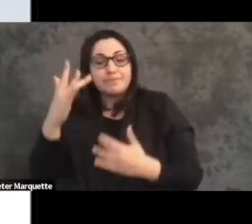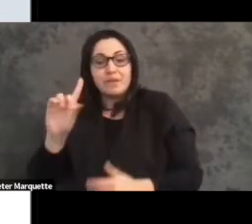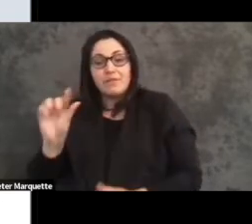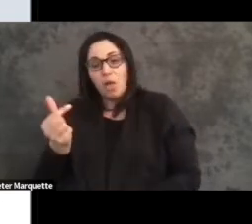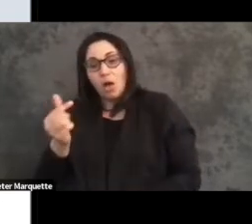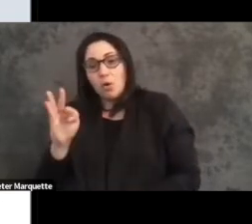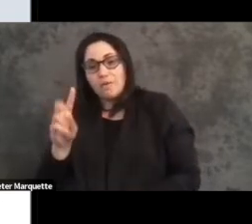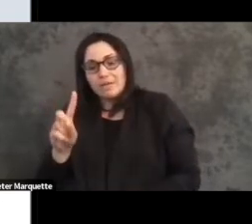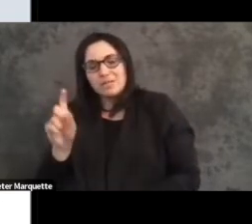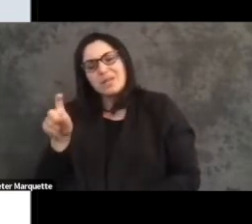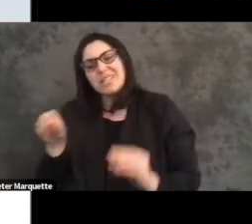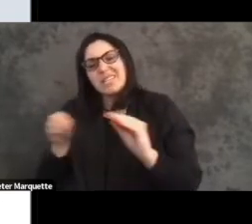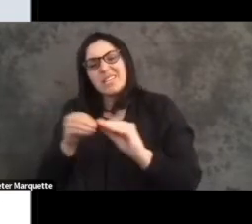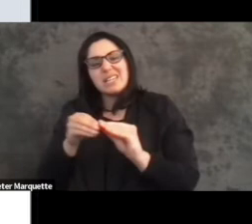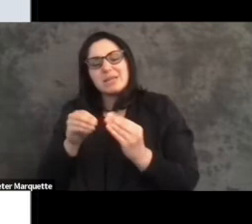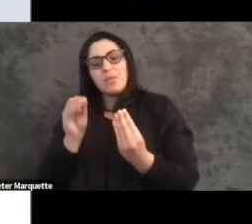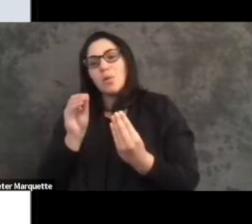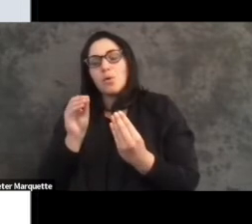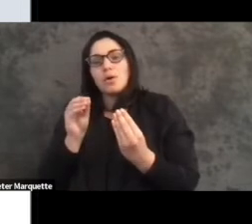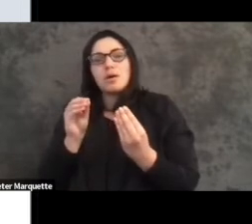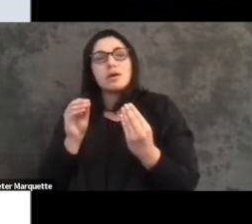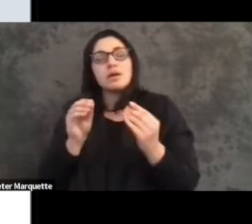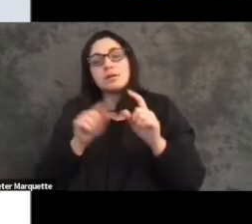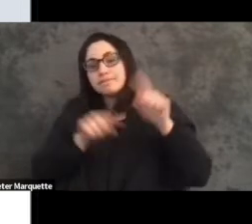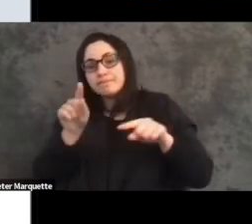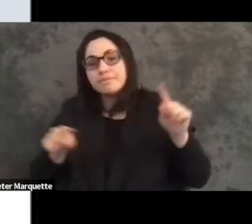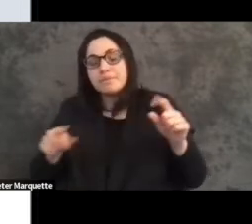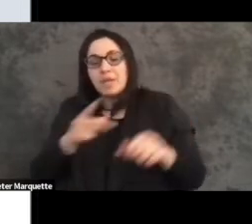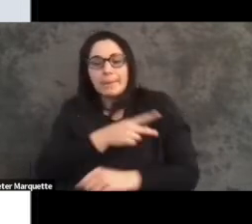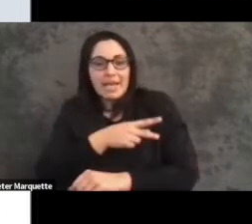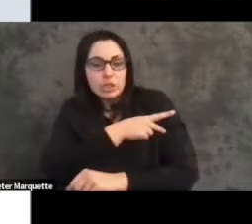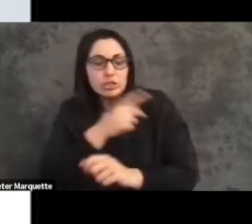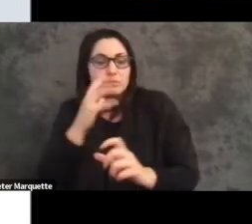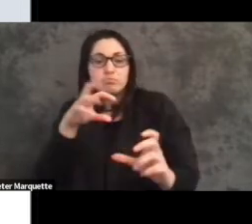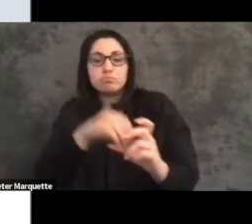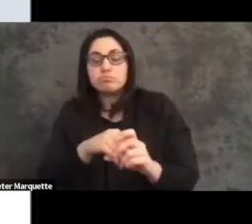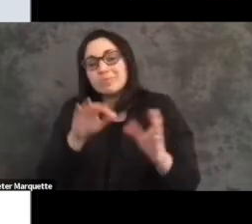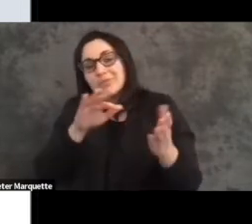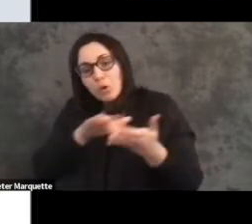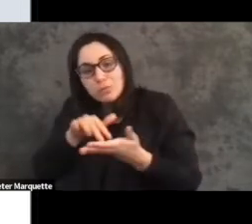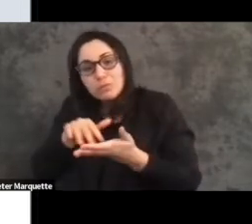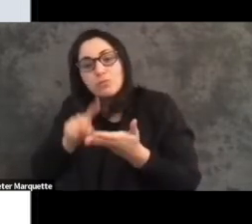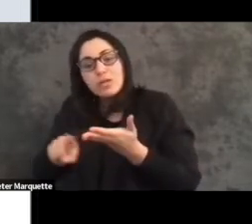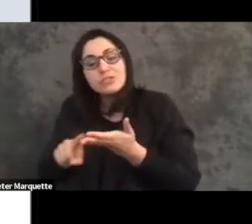for the people who actually have Long COVID. So we need a more comprehensive selection